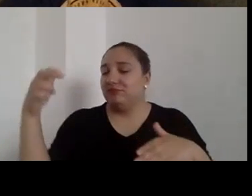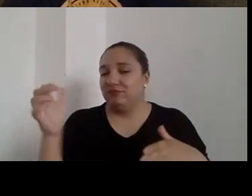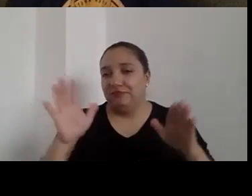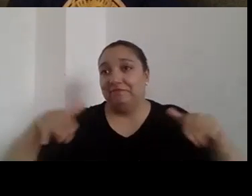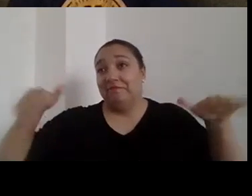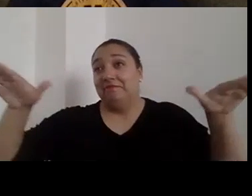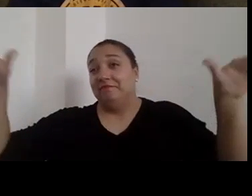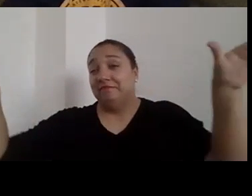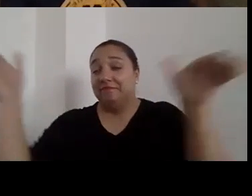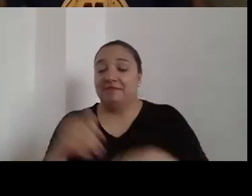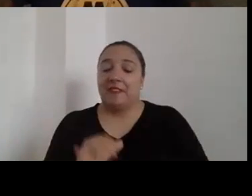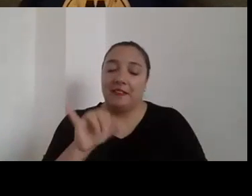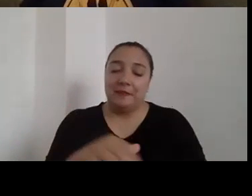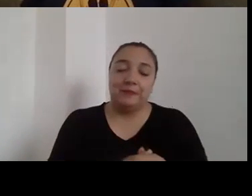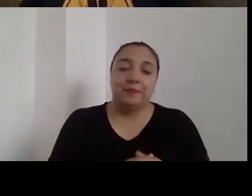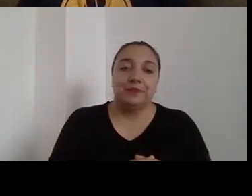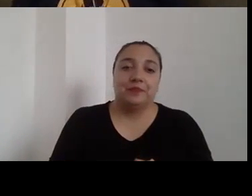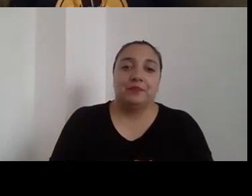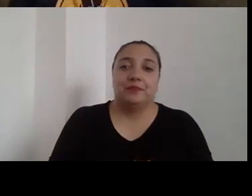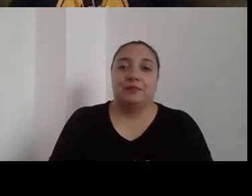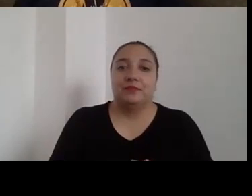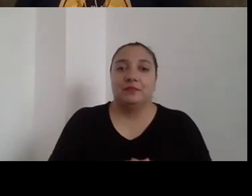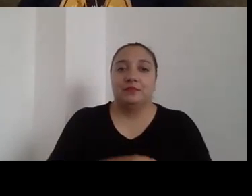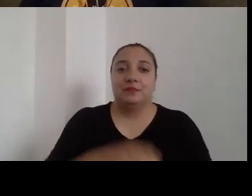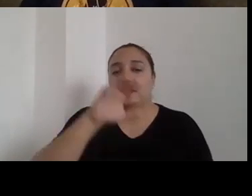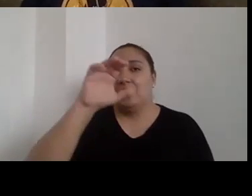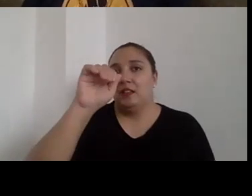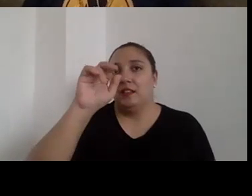I think -- and now I'm responding as Candace Thompson the person, not Candace